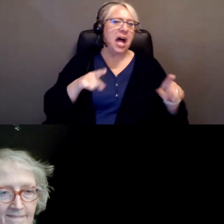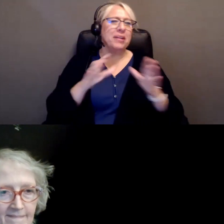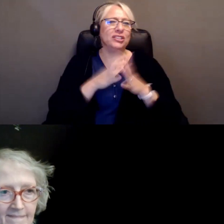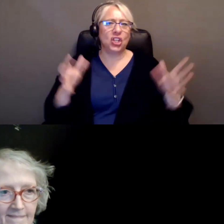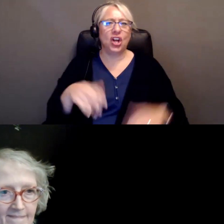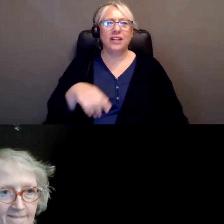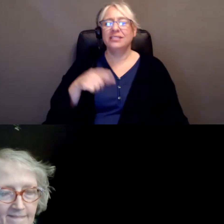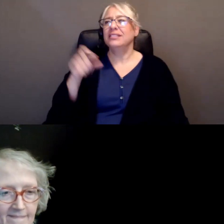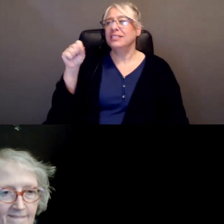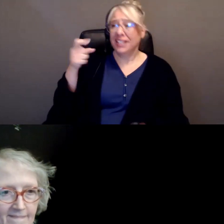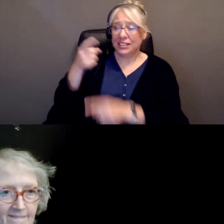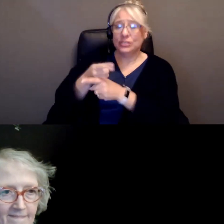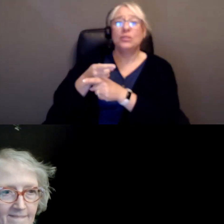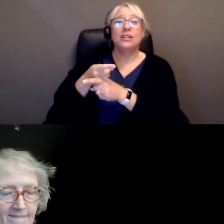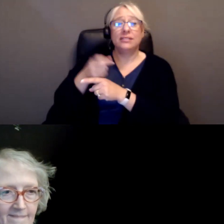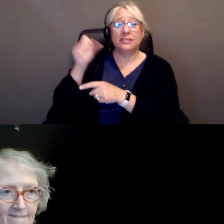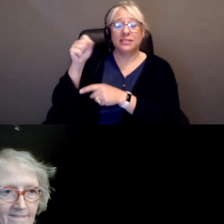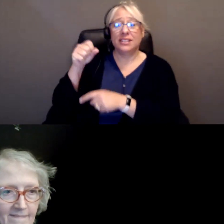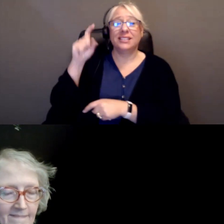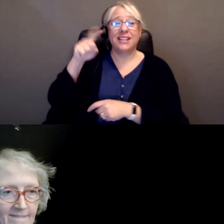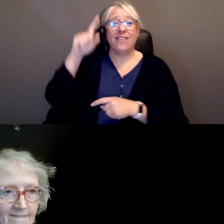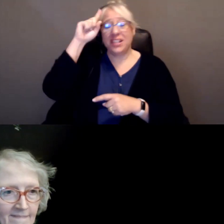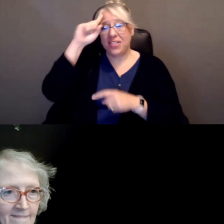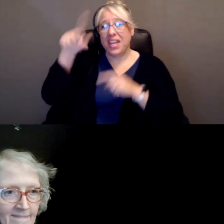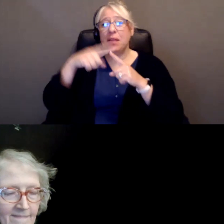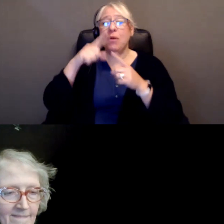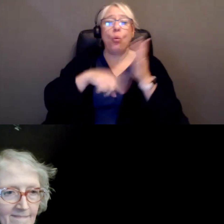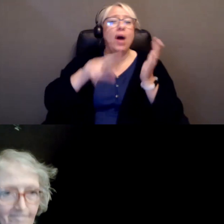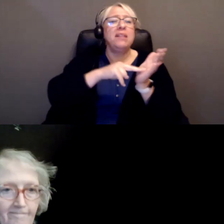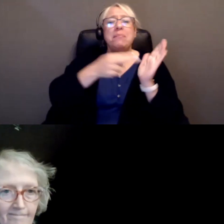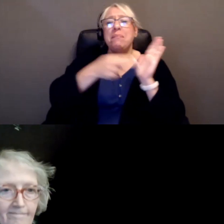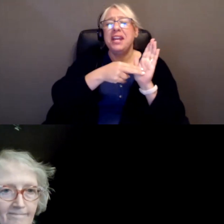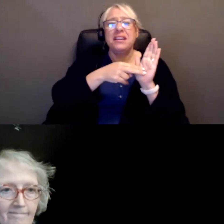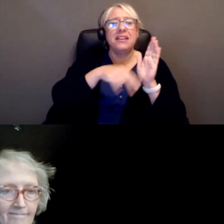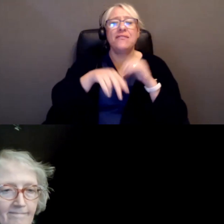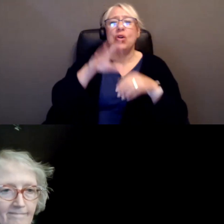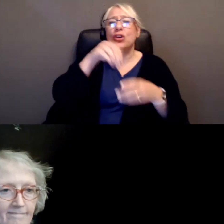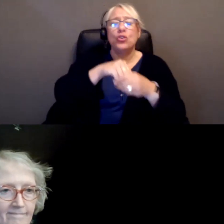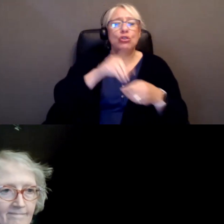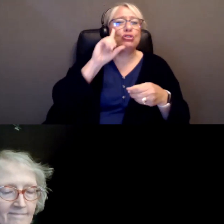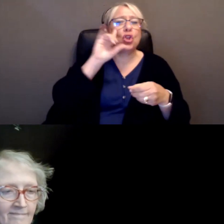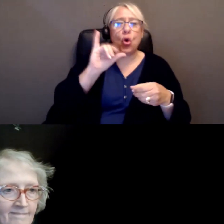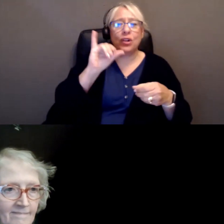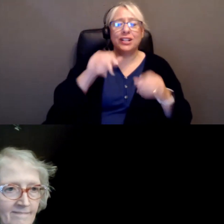We have to really think about like what meaningful inclusion looks like, and tokenism is an idea in